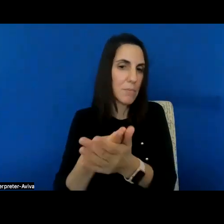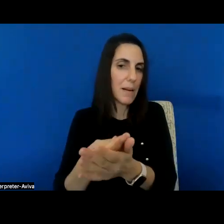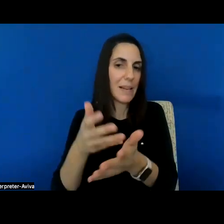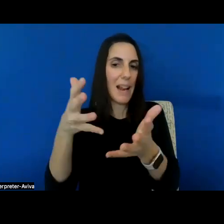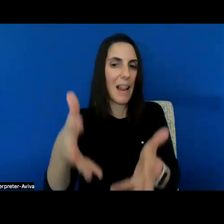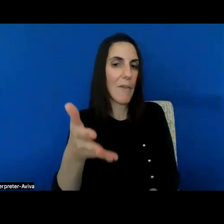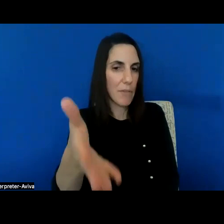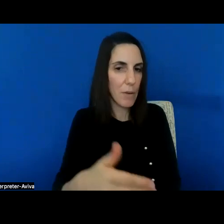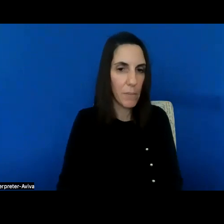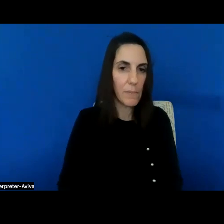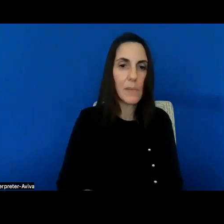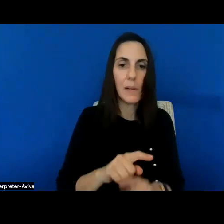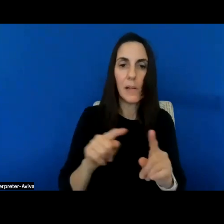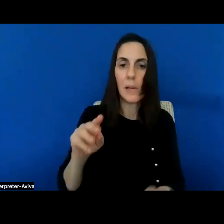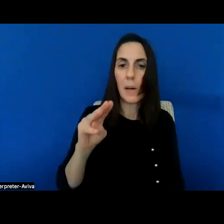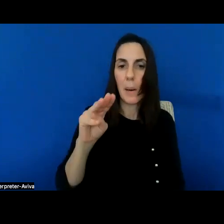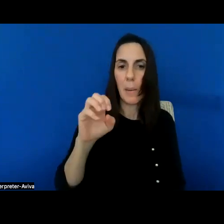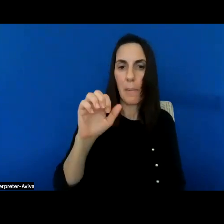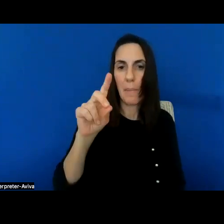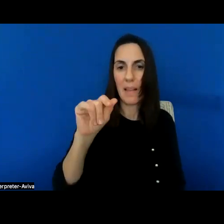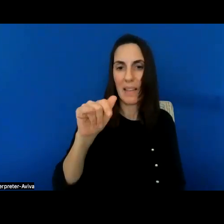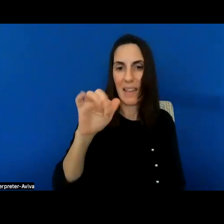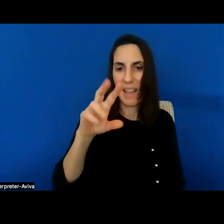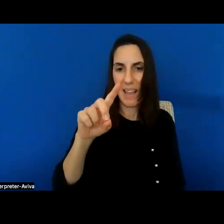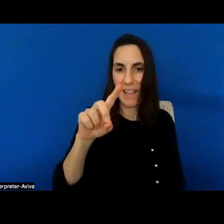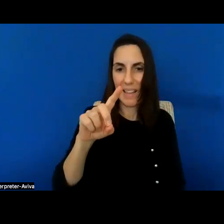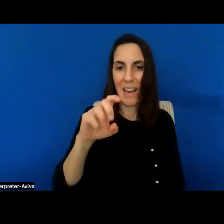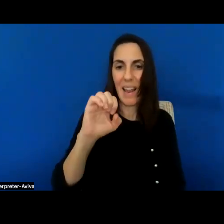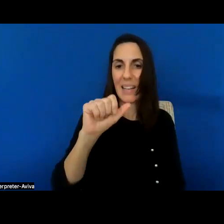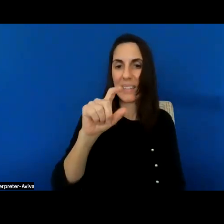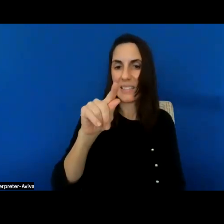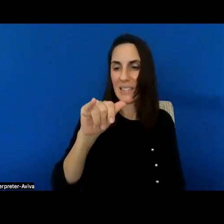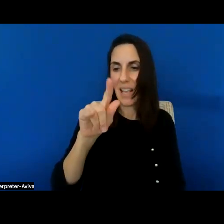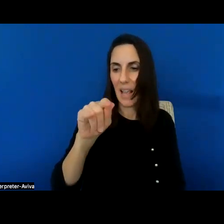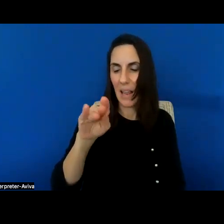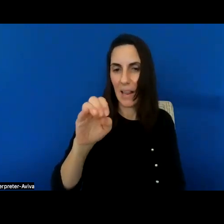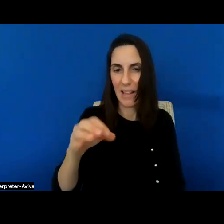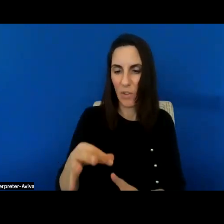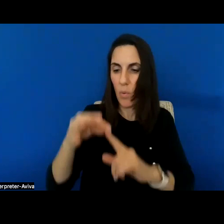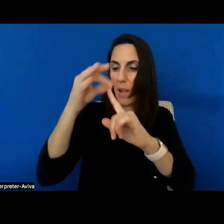11:35:43 But Medicaid state is unique in that an individual has to be 55 or older for that